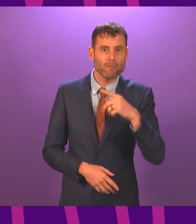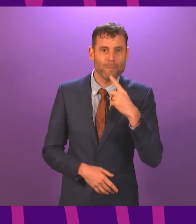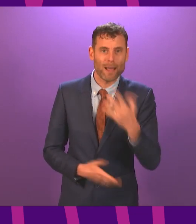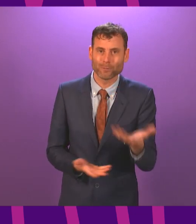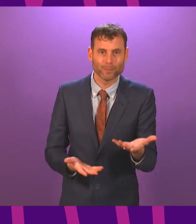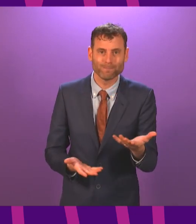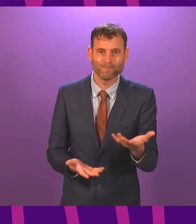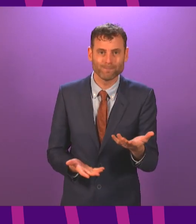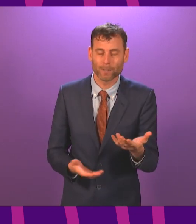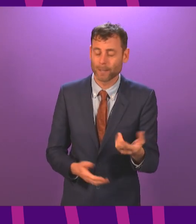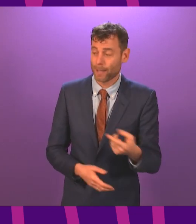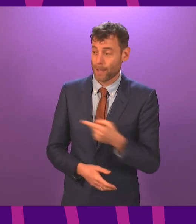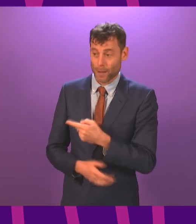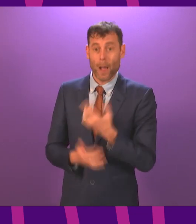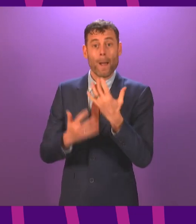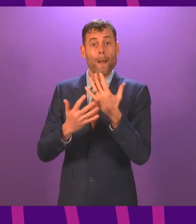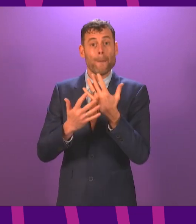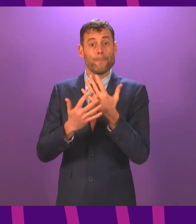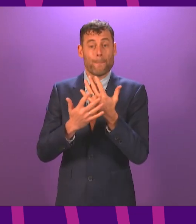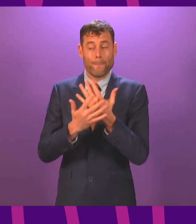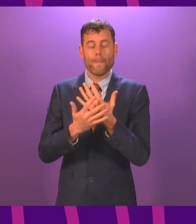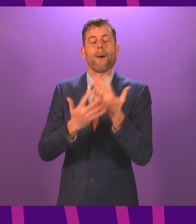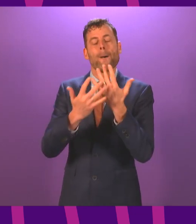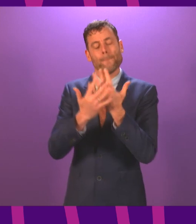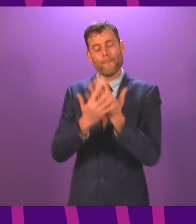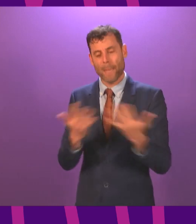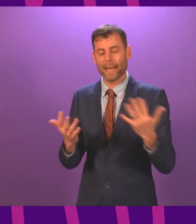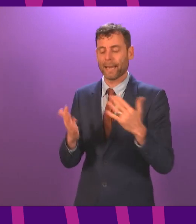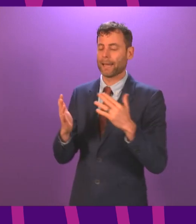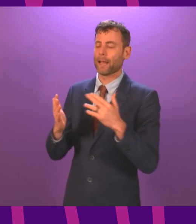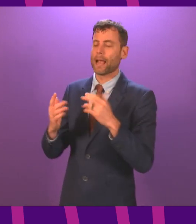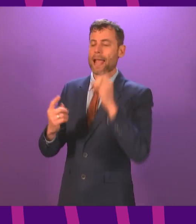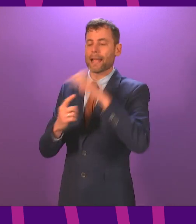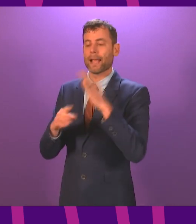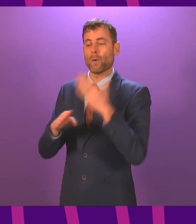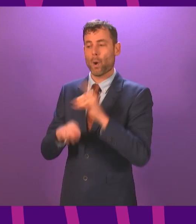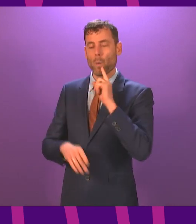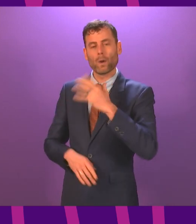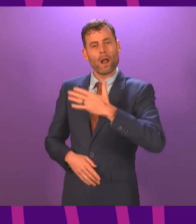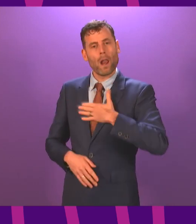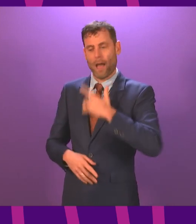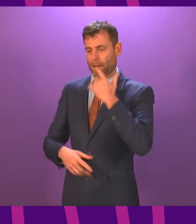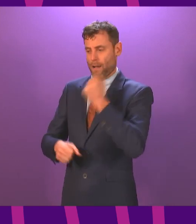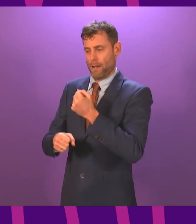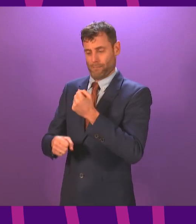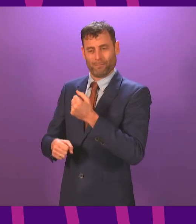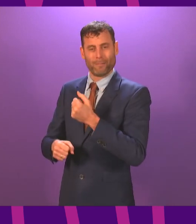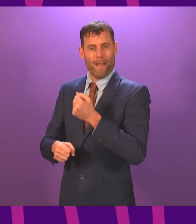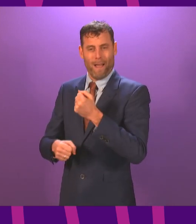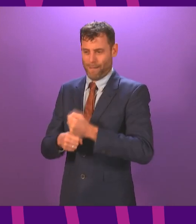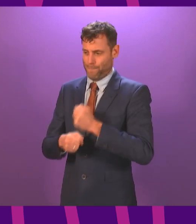I am sure that shop workers would like a bonus this Christmas, what they need is some reassurance